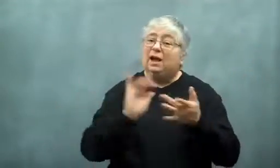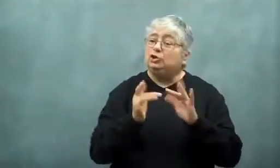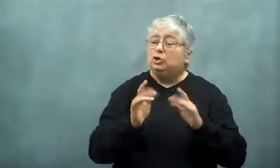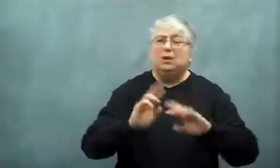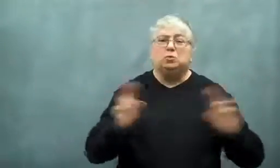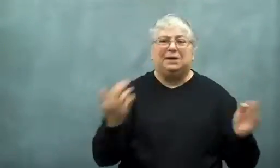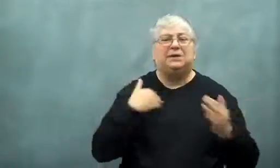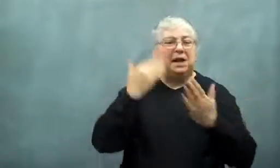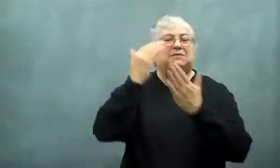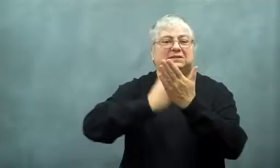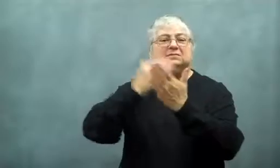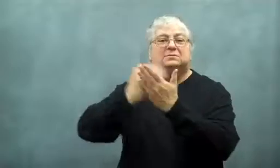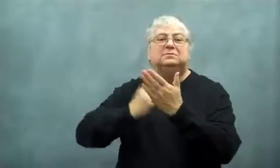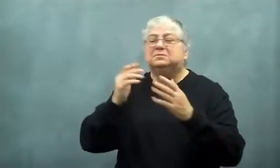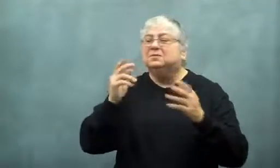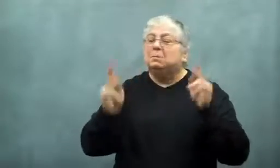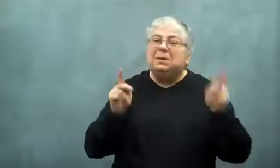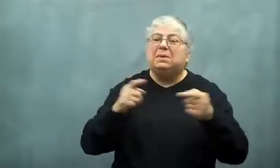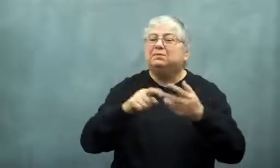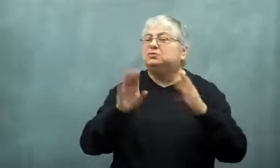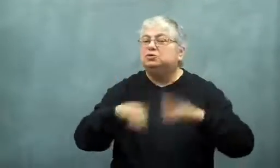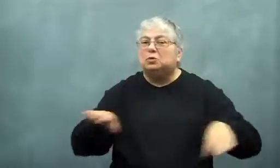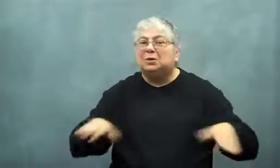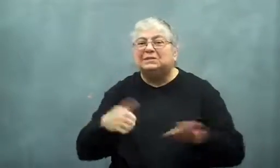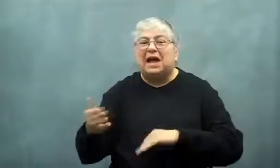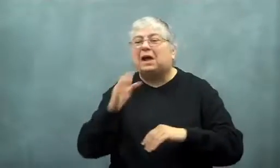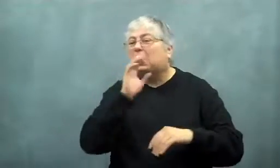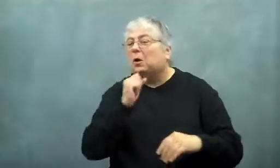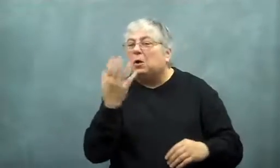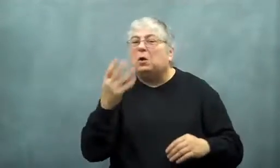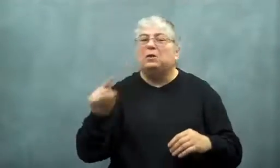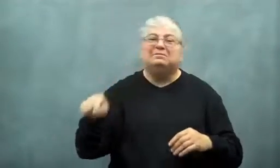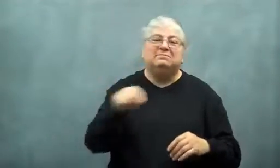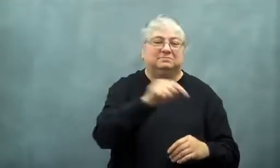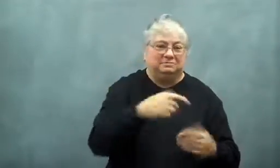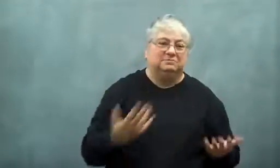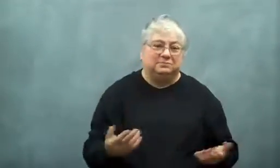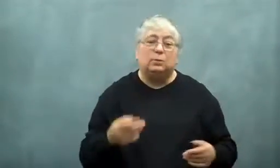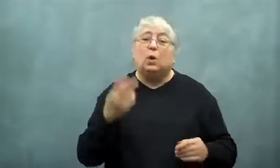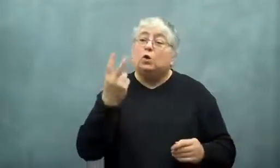The dead children and adults are listed on the internet with their names and ages.